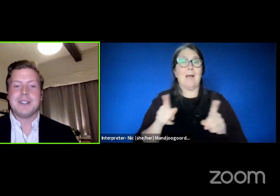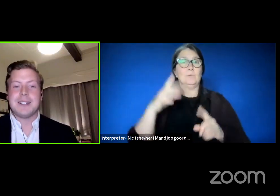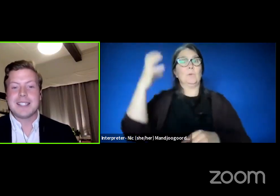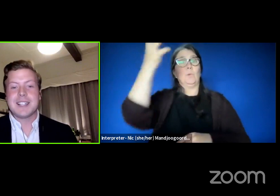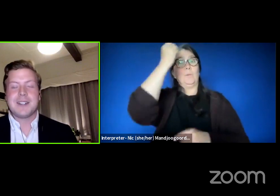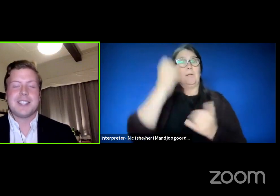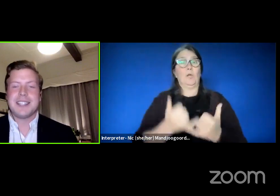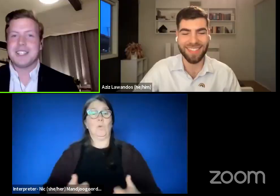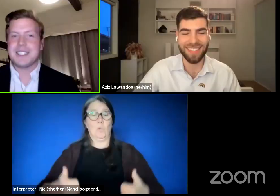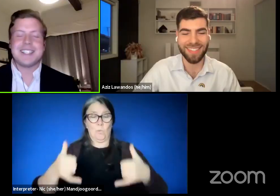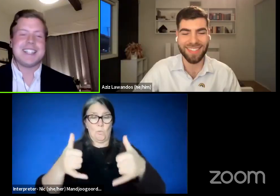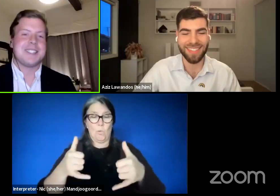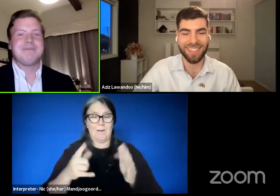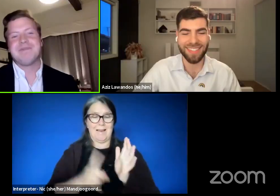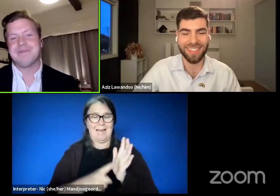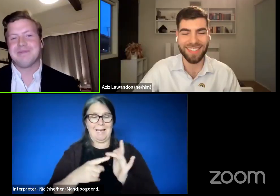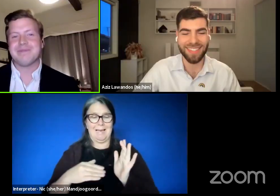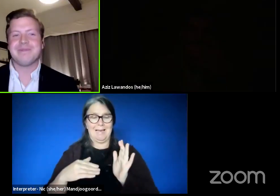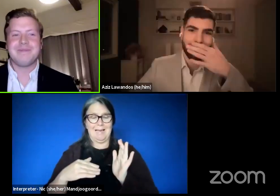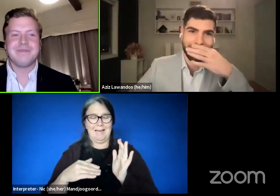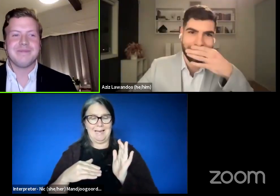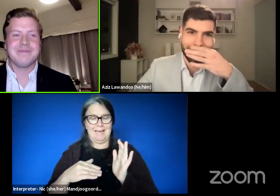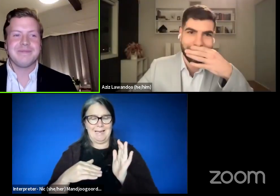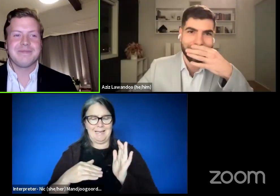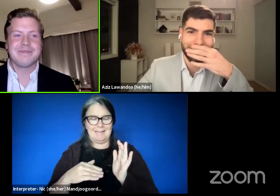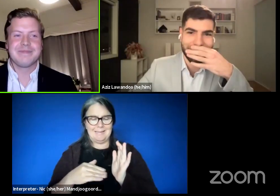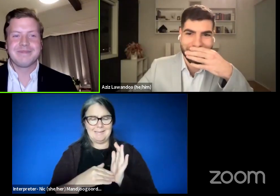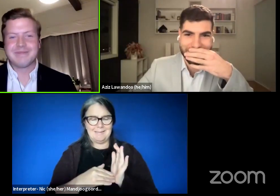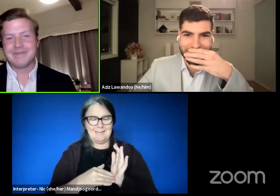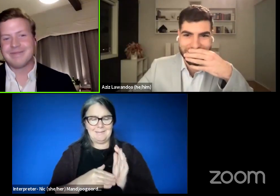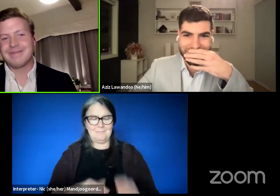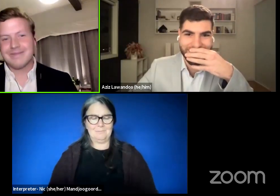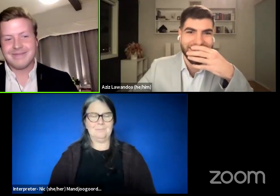one to present the winner of this word to as these little red d dots congratulations disease